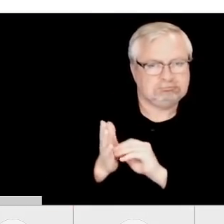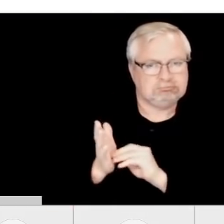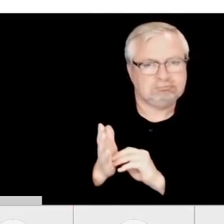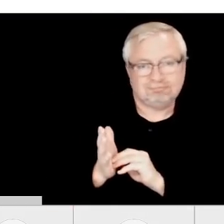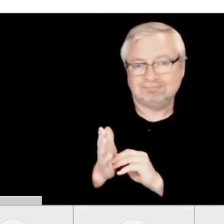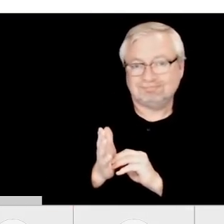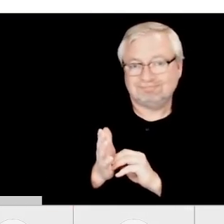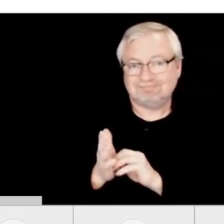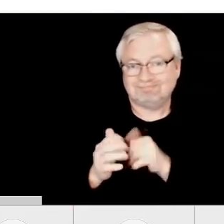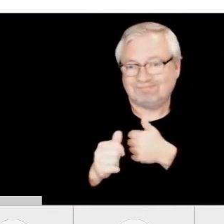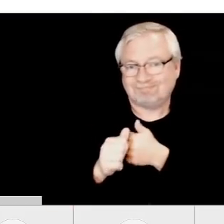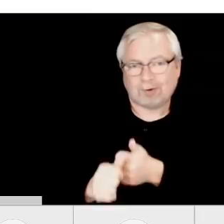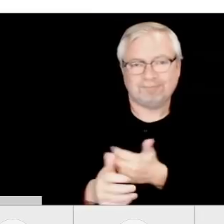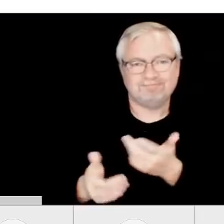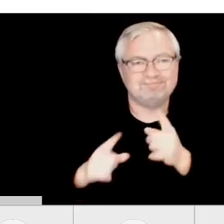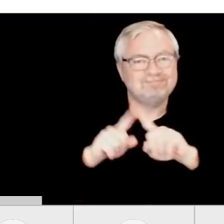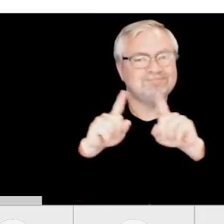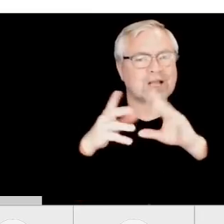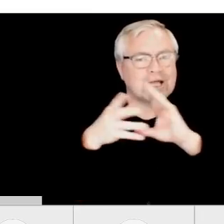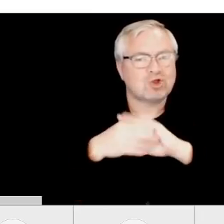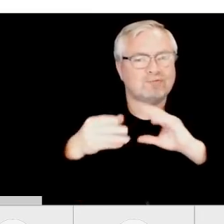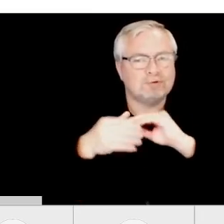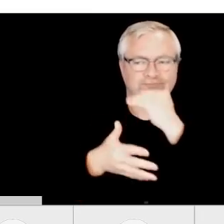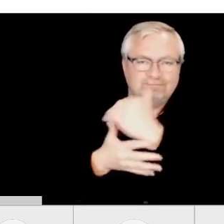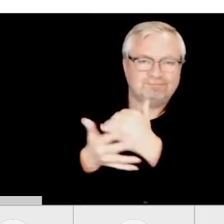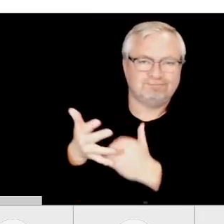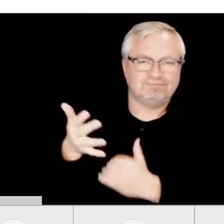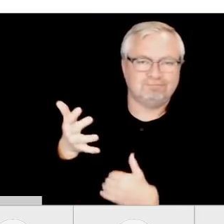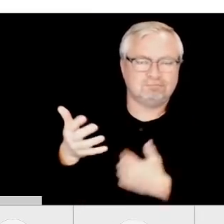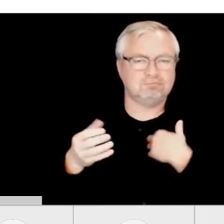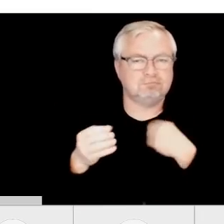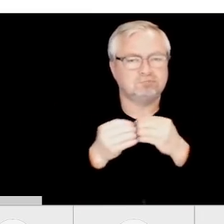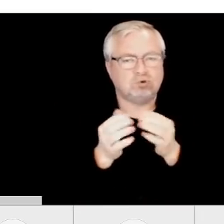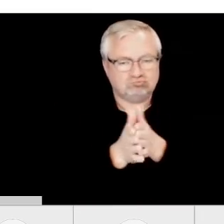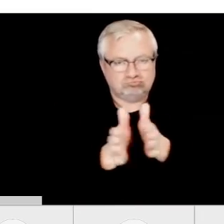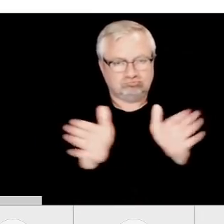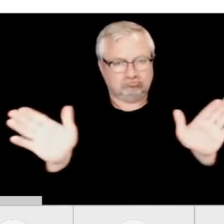these different scenarios after kind of the more general policies are lifted,